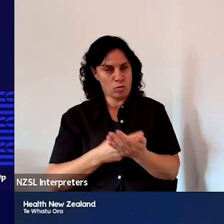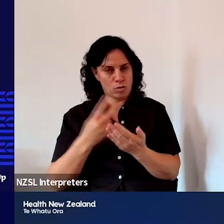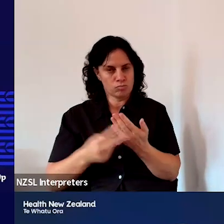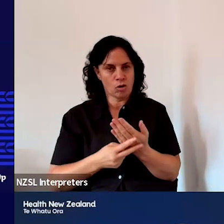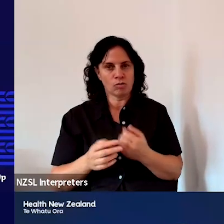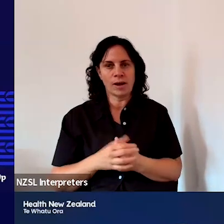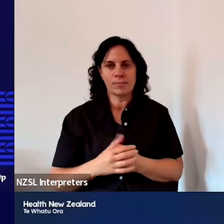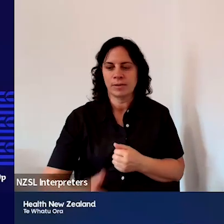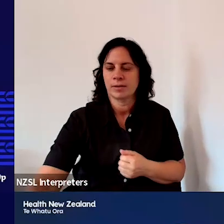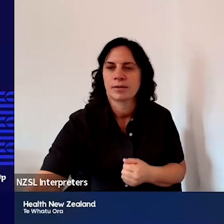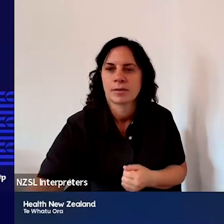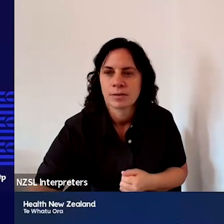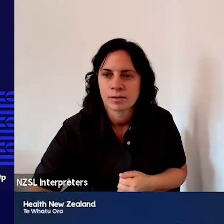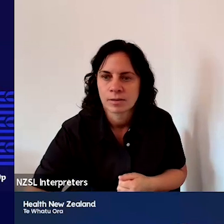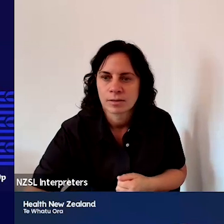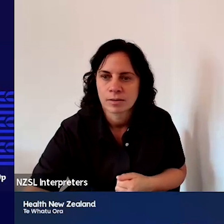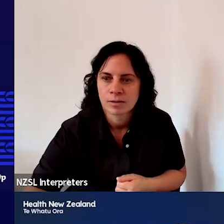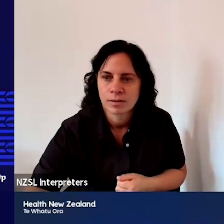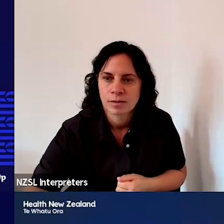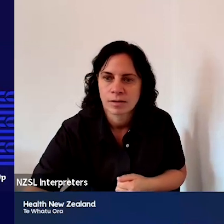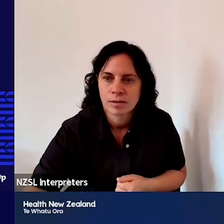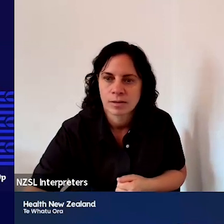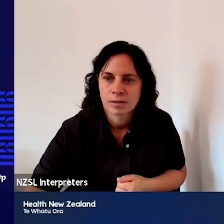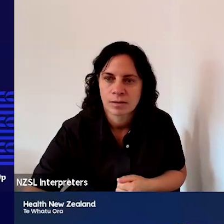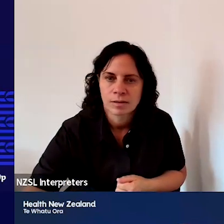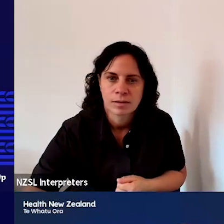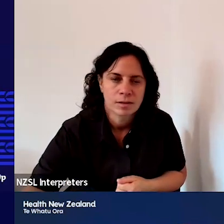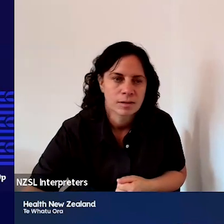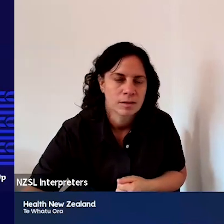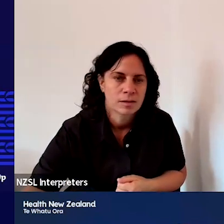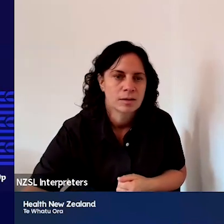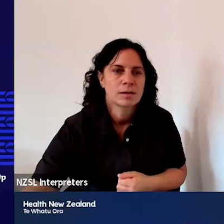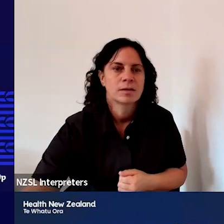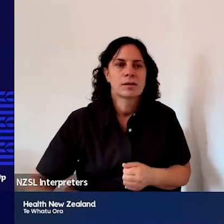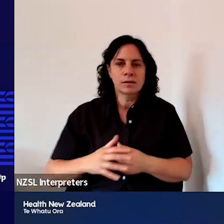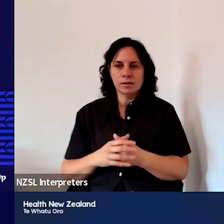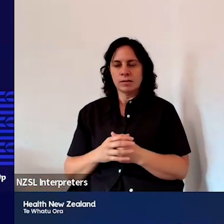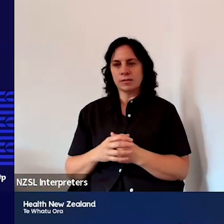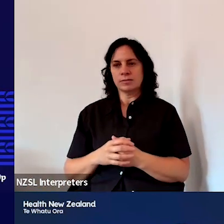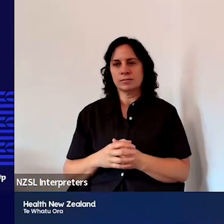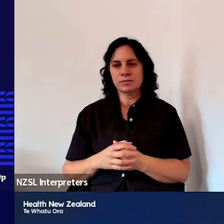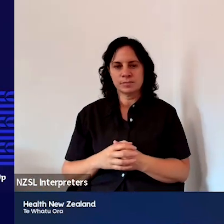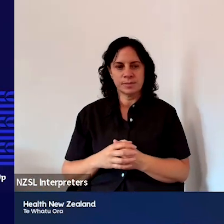data users on the webinar today Yes and yes.